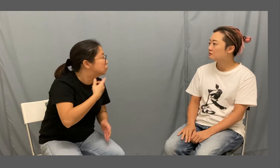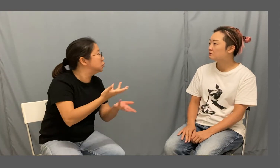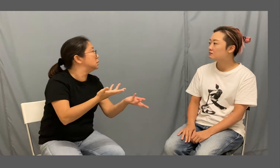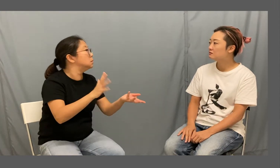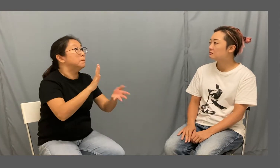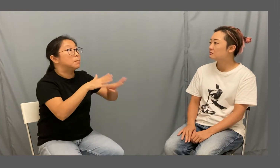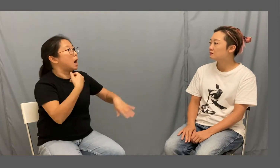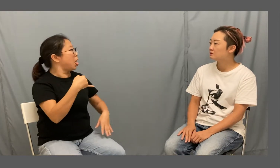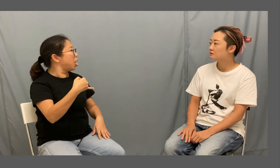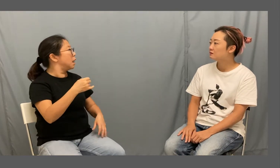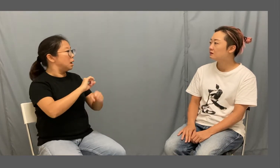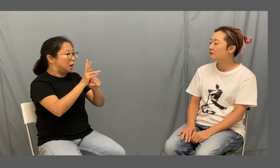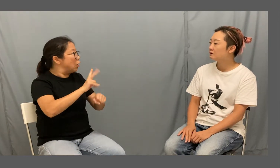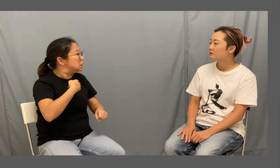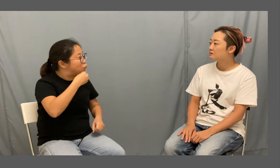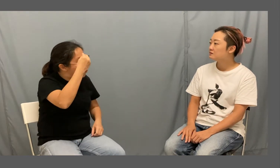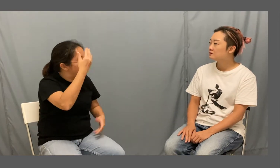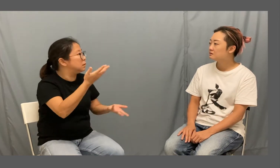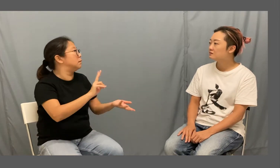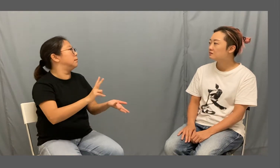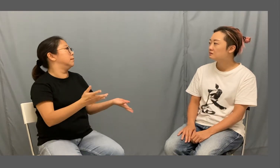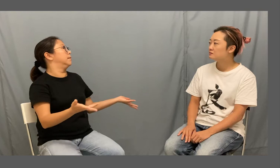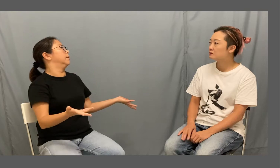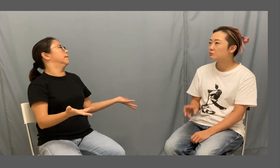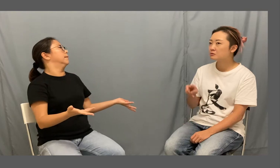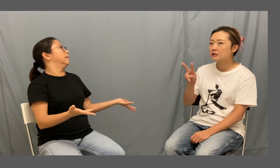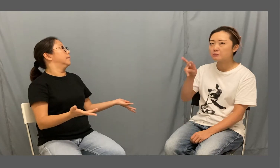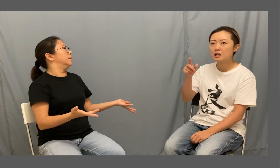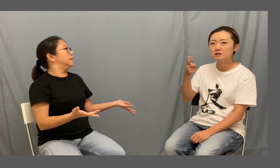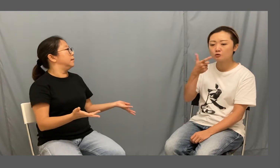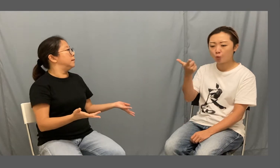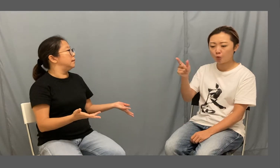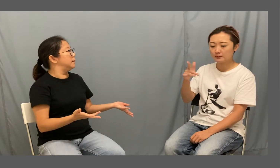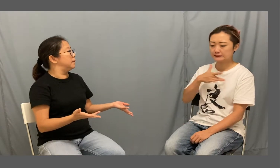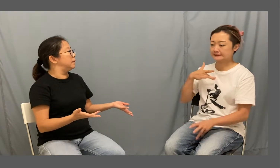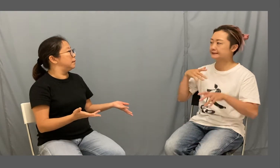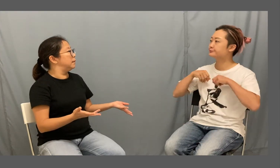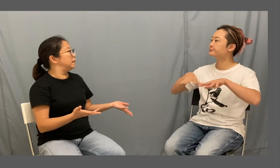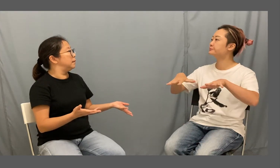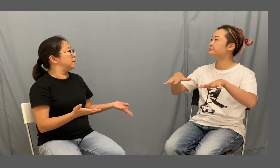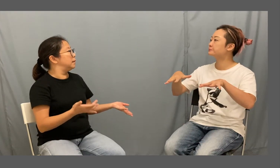You never stop learning Cat: I often see this form: [lungs+(virus)spread]